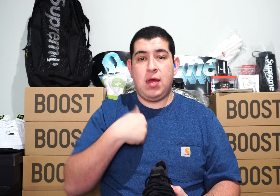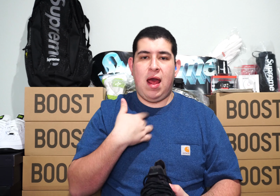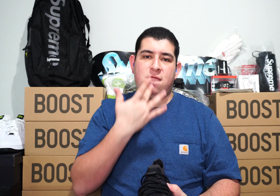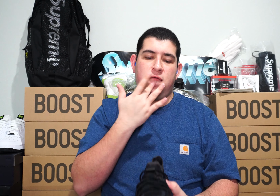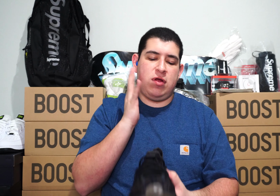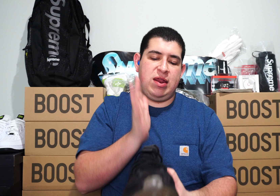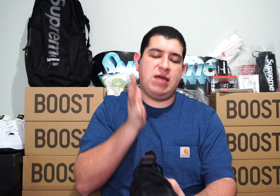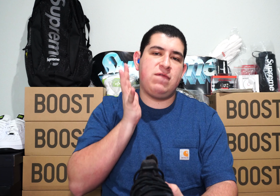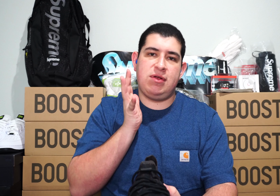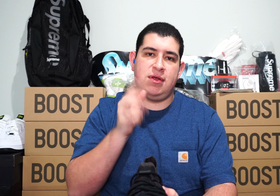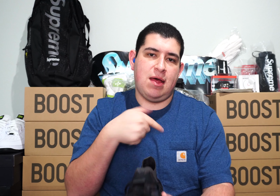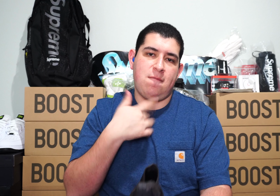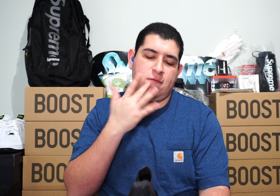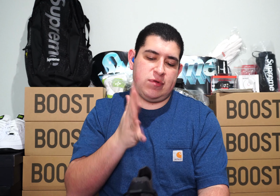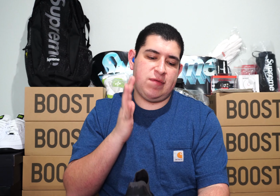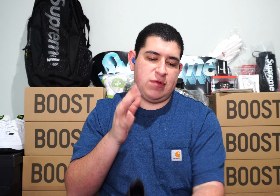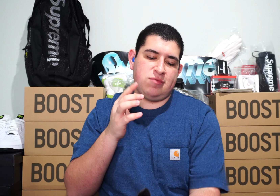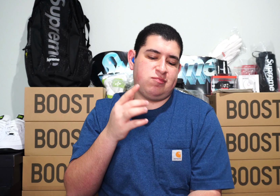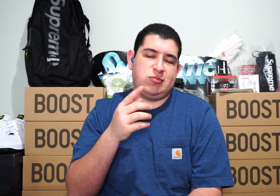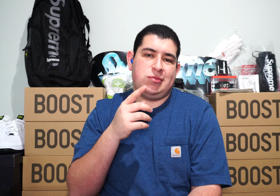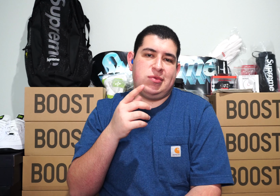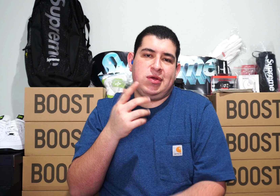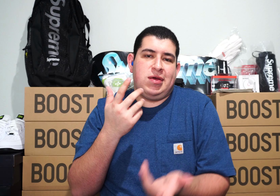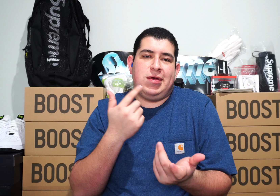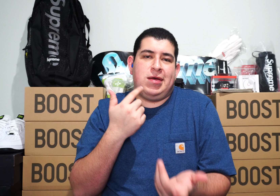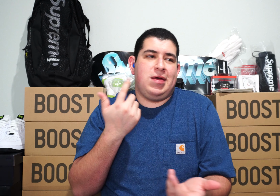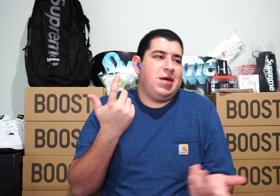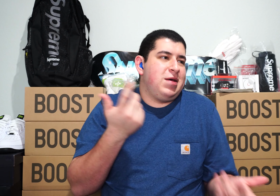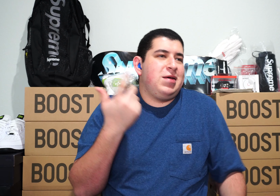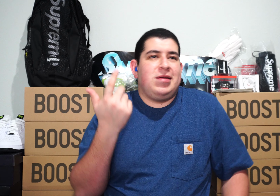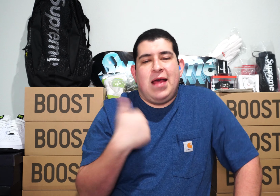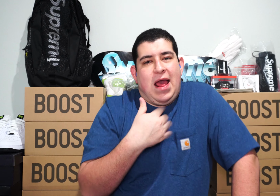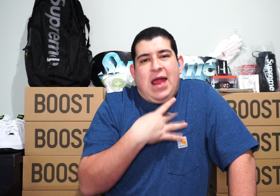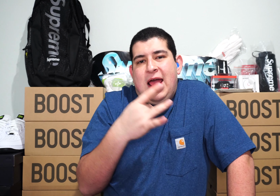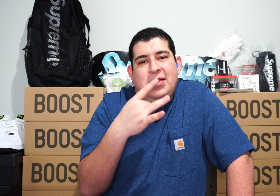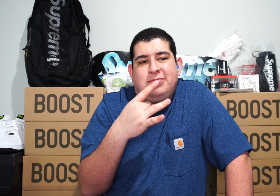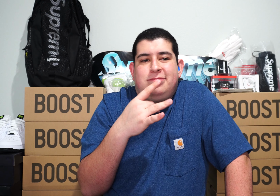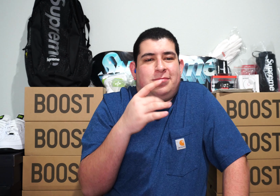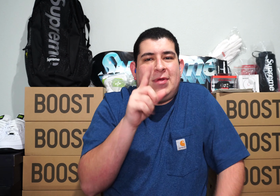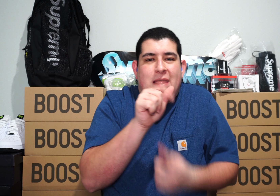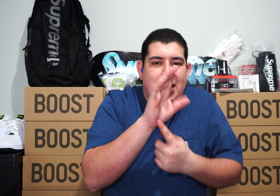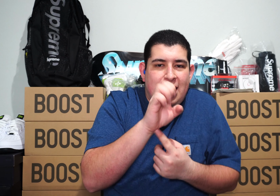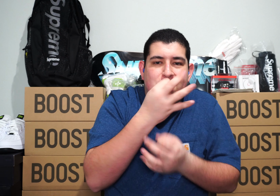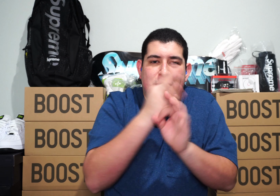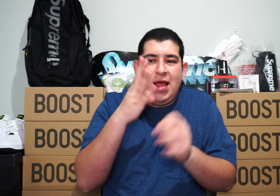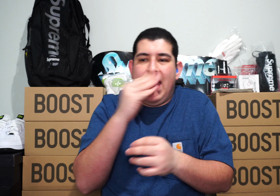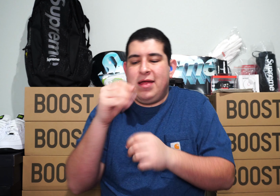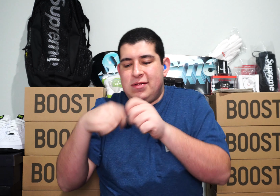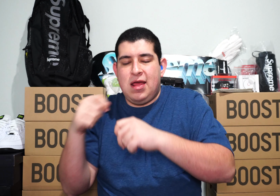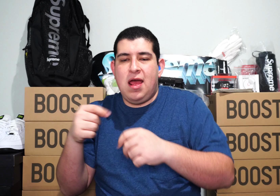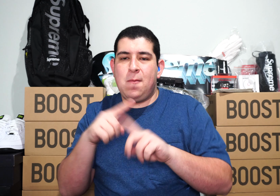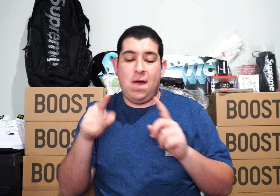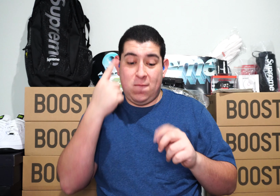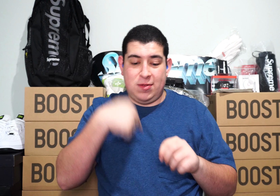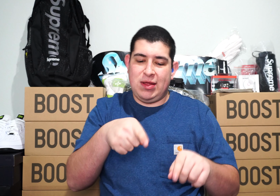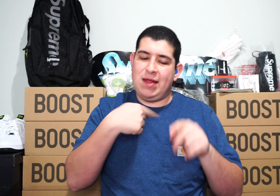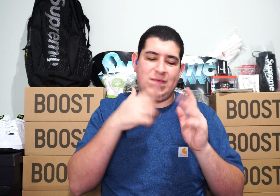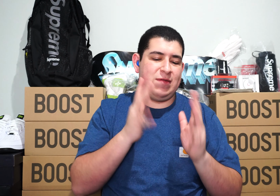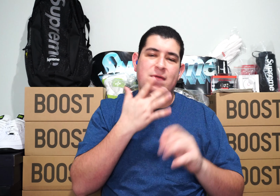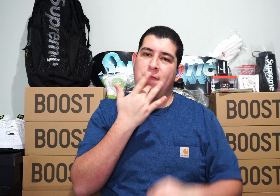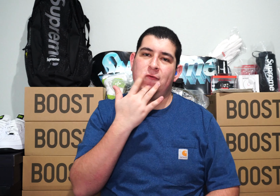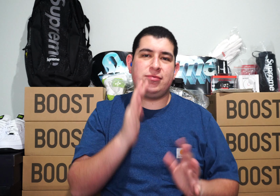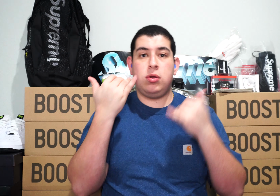I prefer to leave it as lace free because it is easy and that is what I like too.